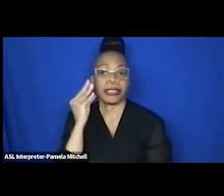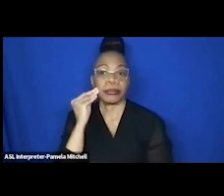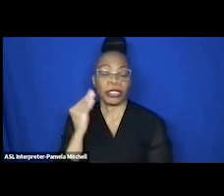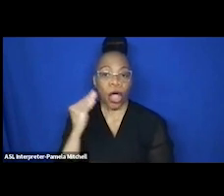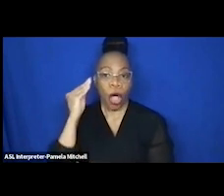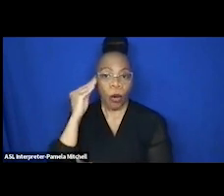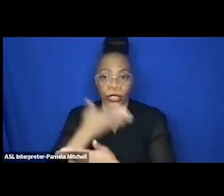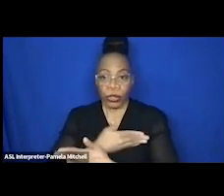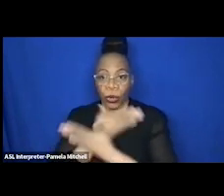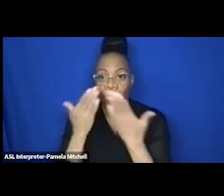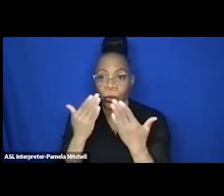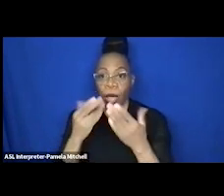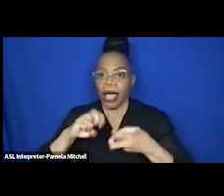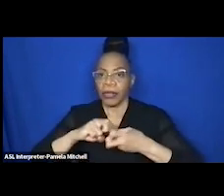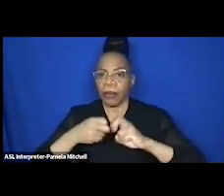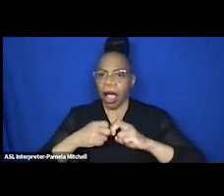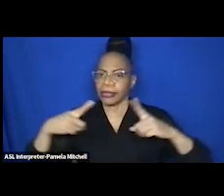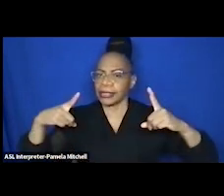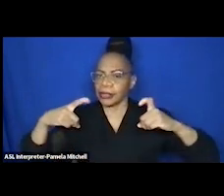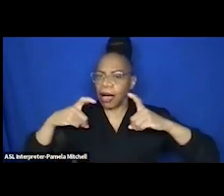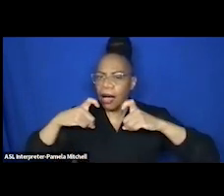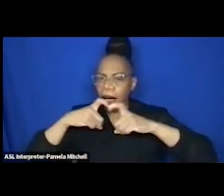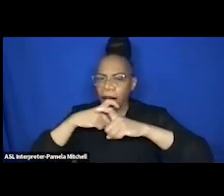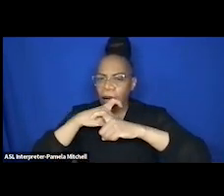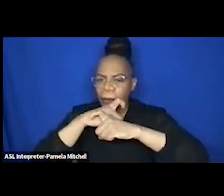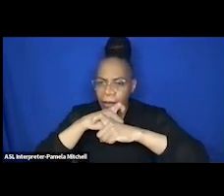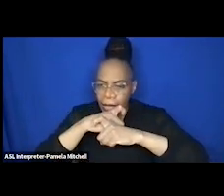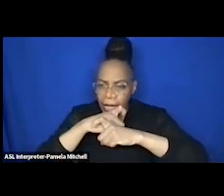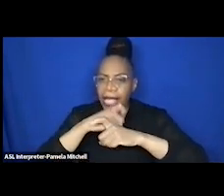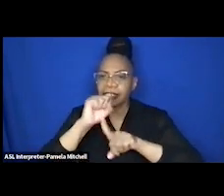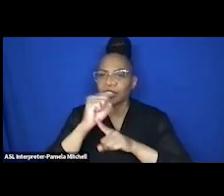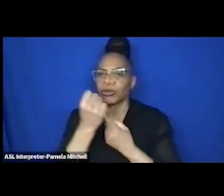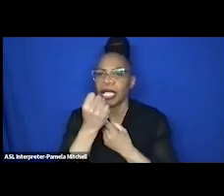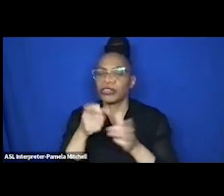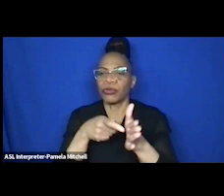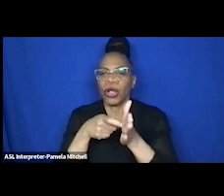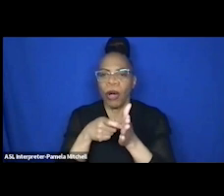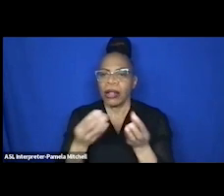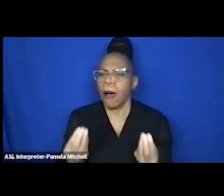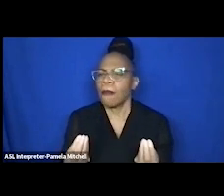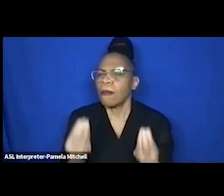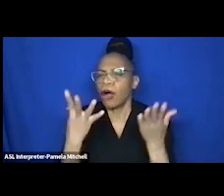you know, this complex, you know, requires multiple community partners. And so when we think